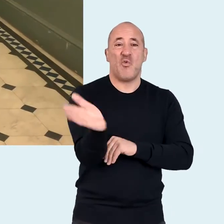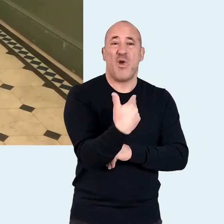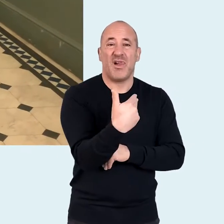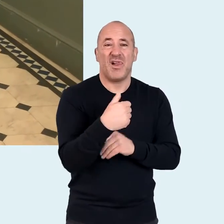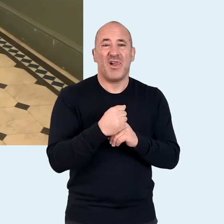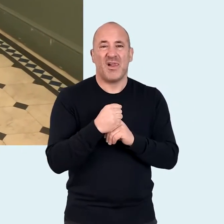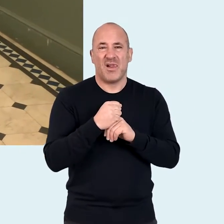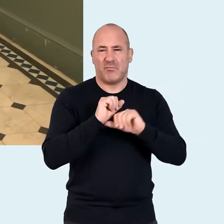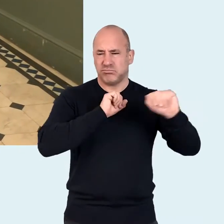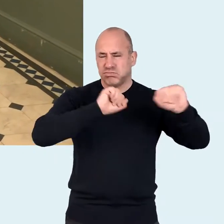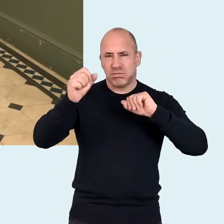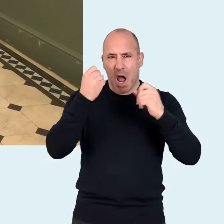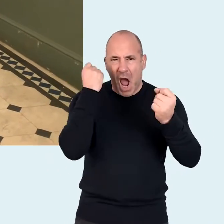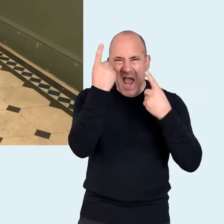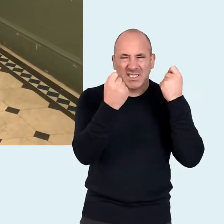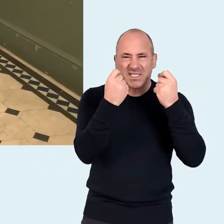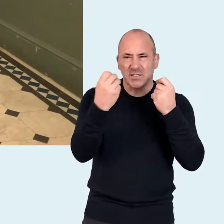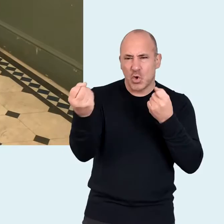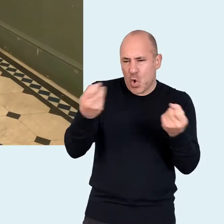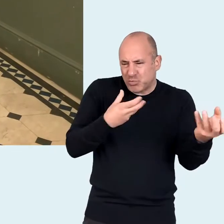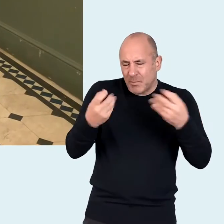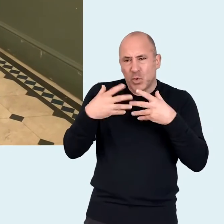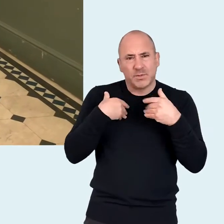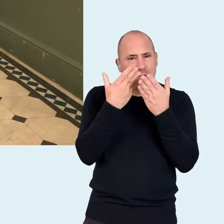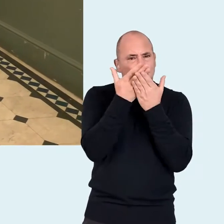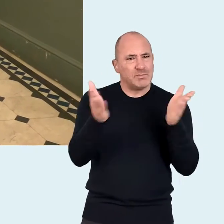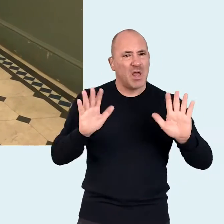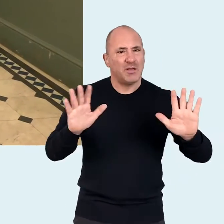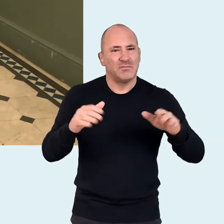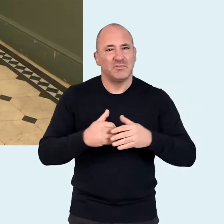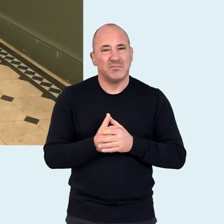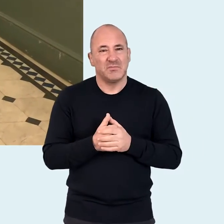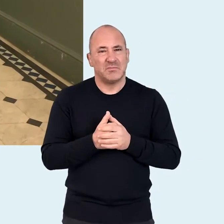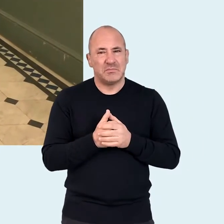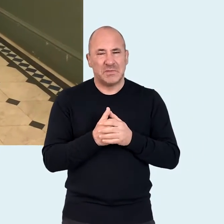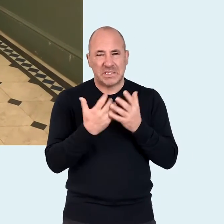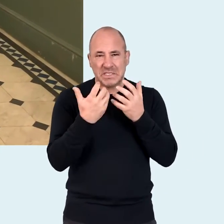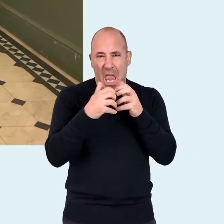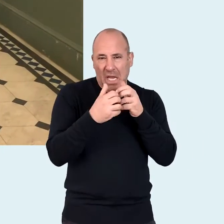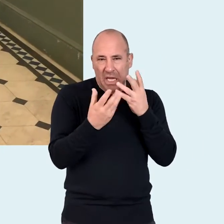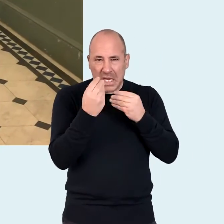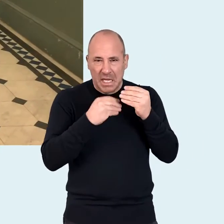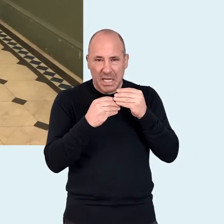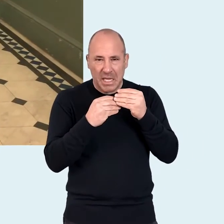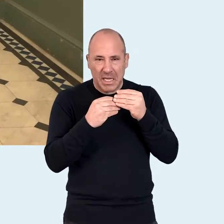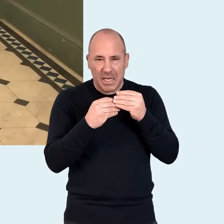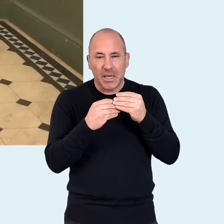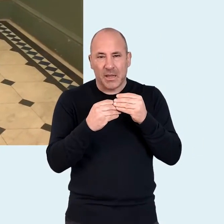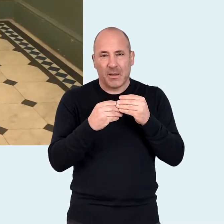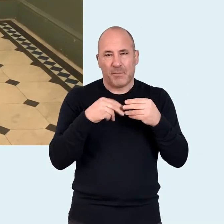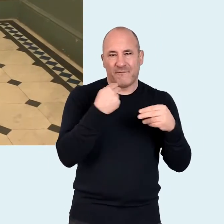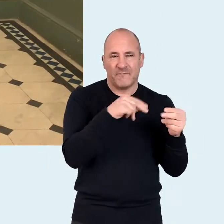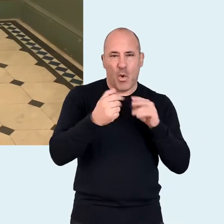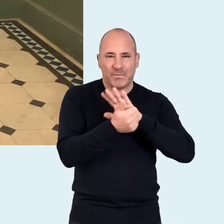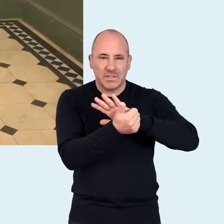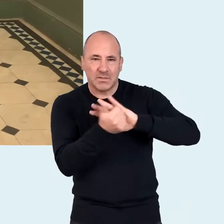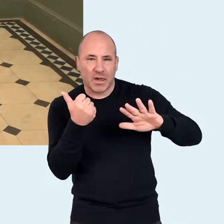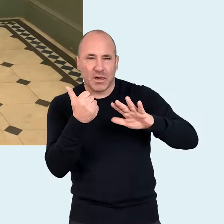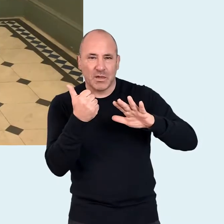all. To respect everyone's ideas and contributions. To learn technique, performance skills and